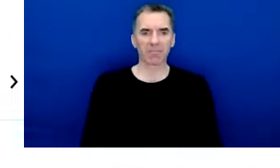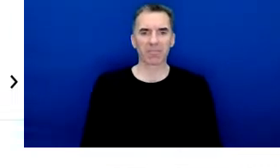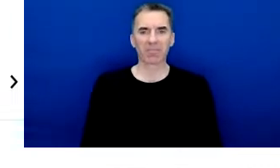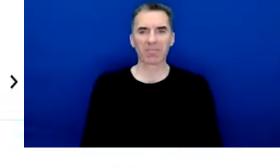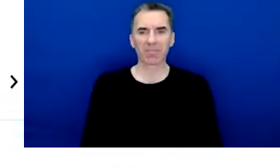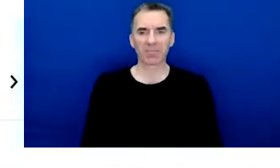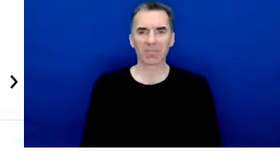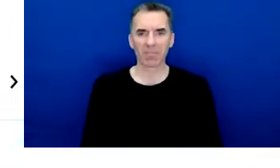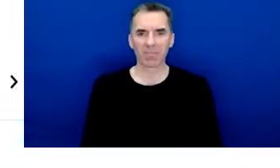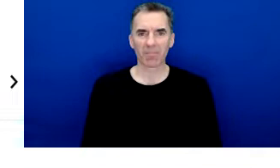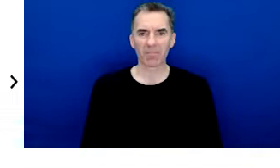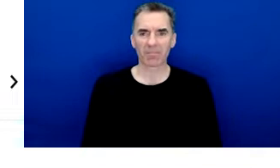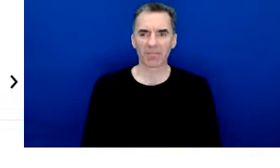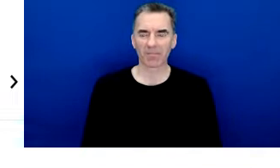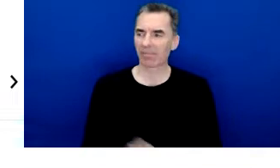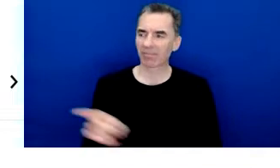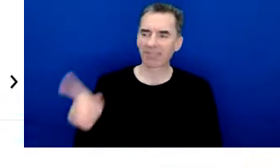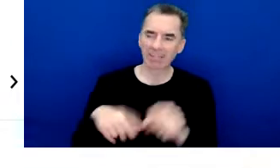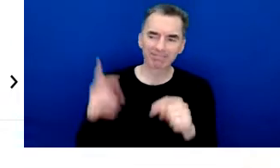I think she needs to unmute again